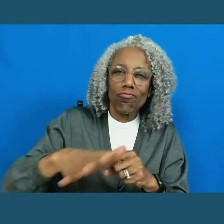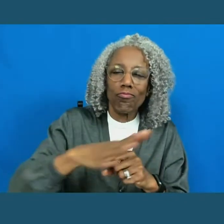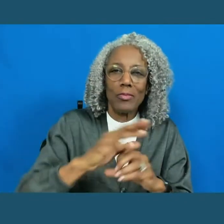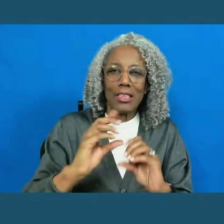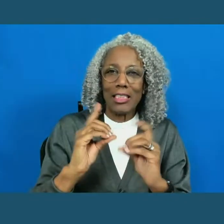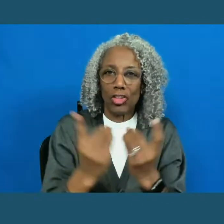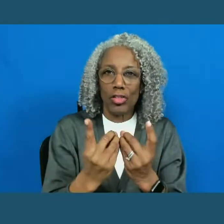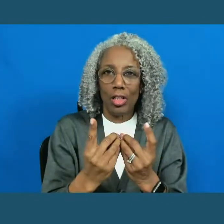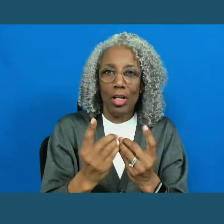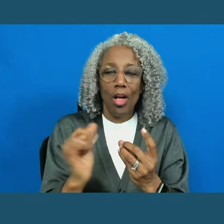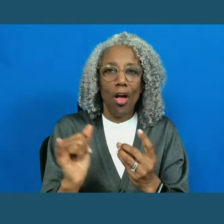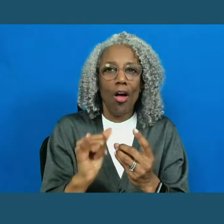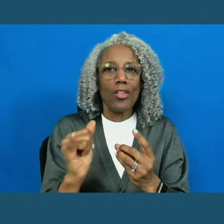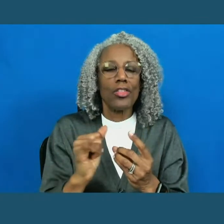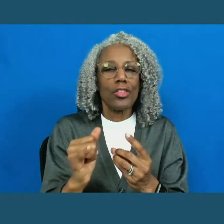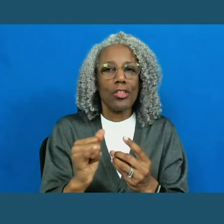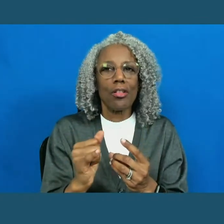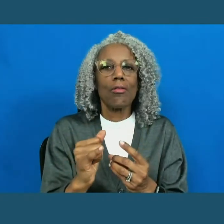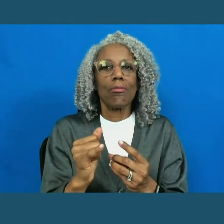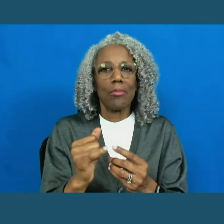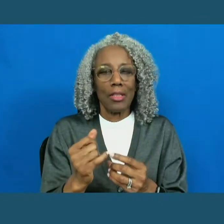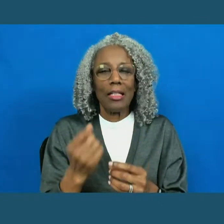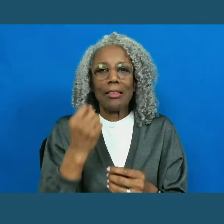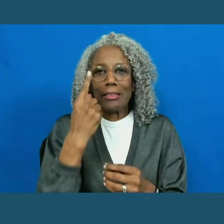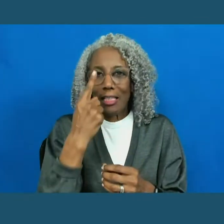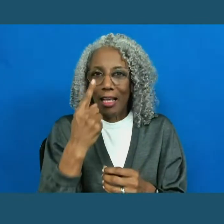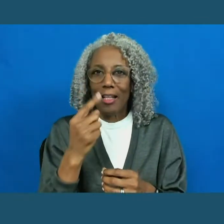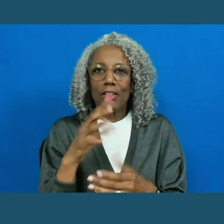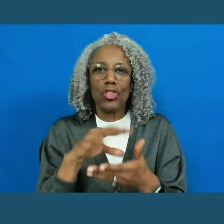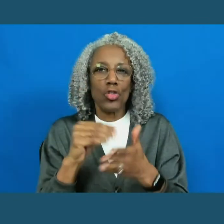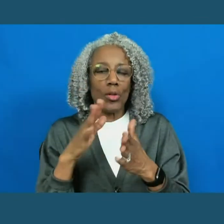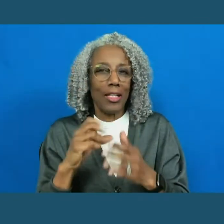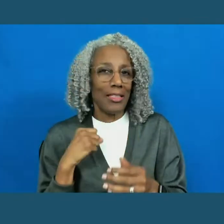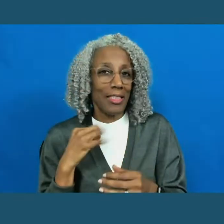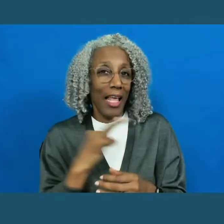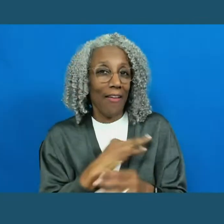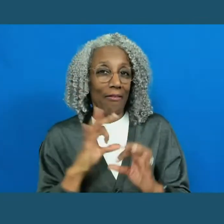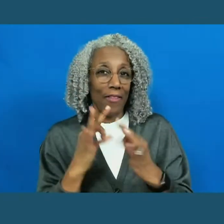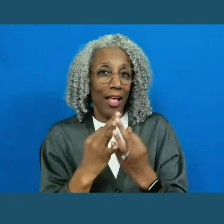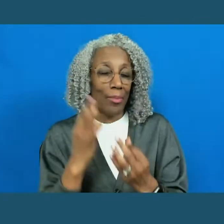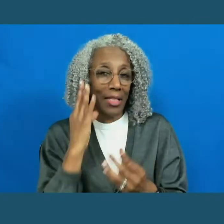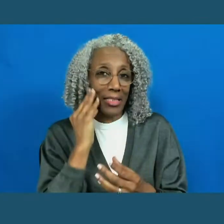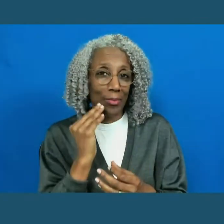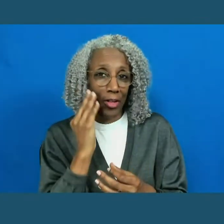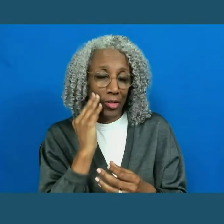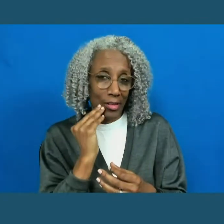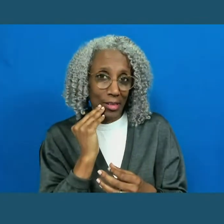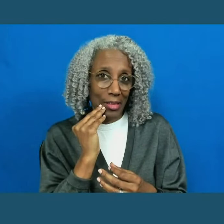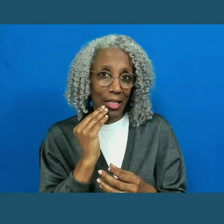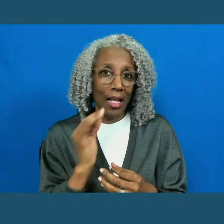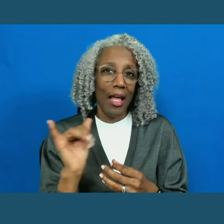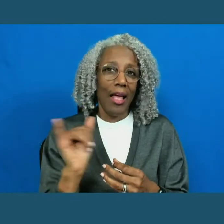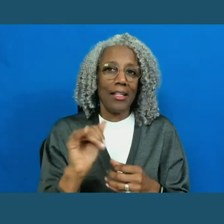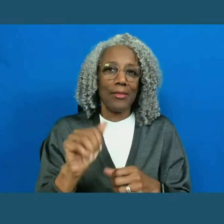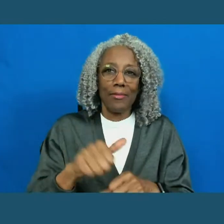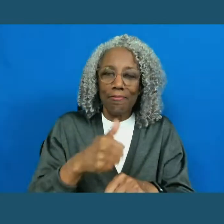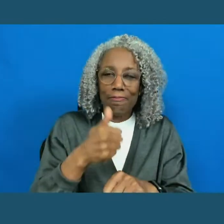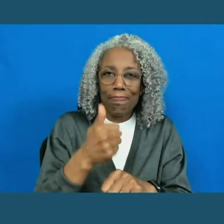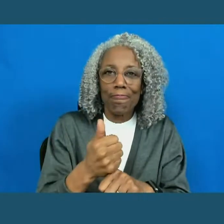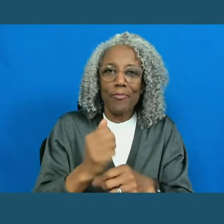will be impactful across the district that will also take into account the different